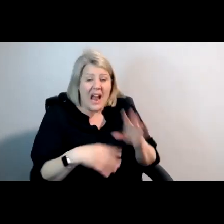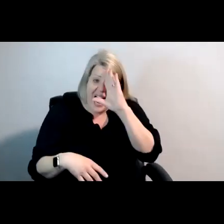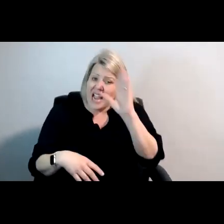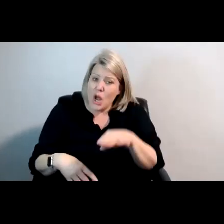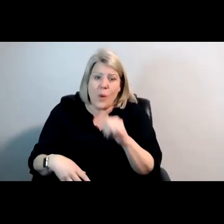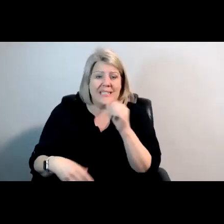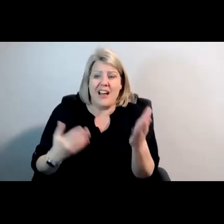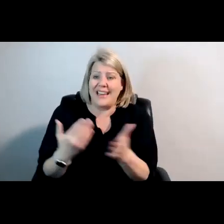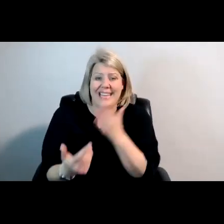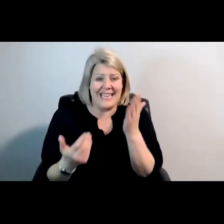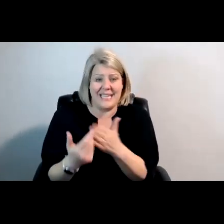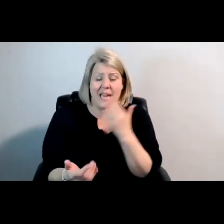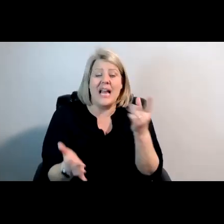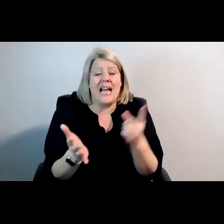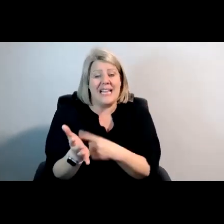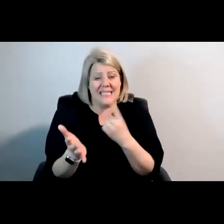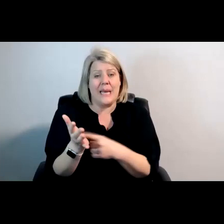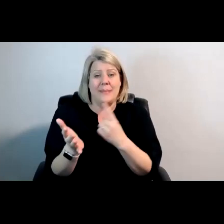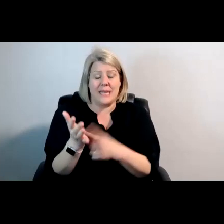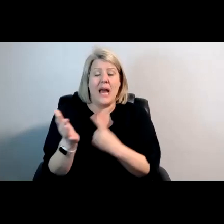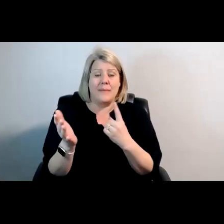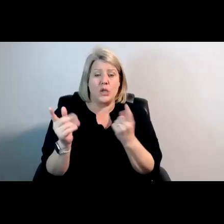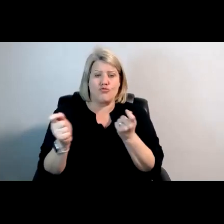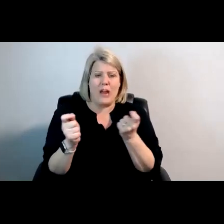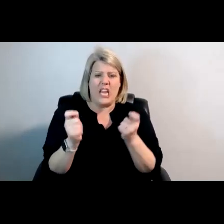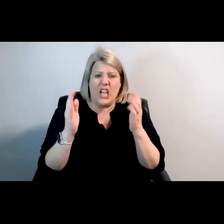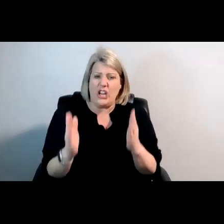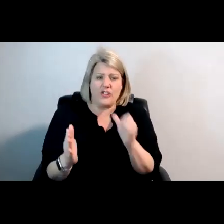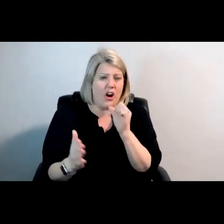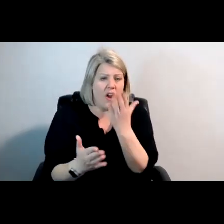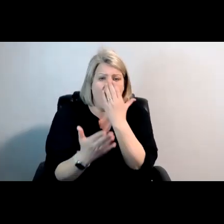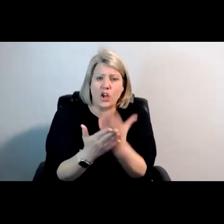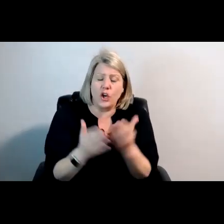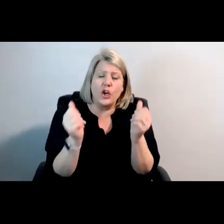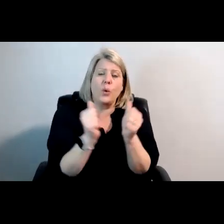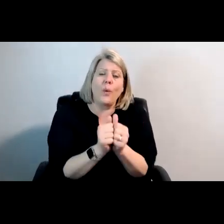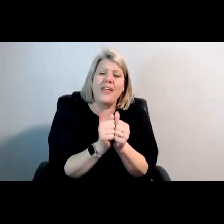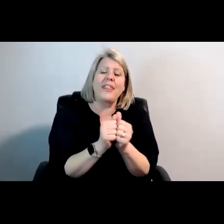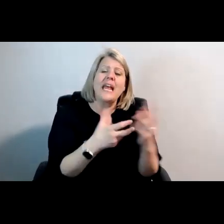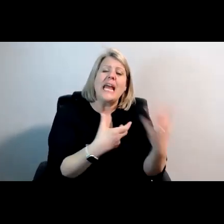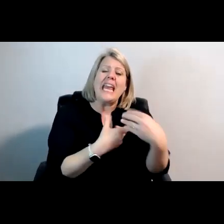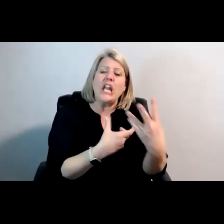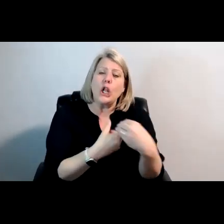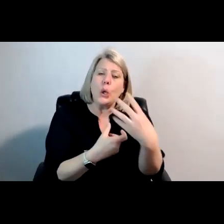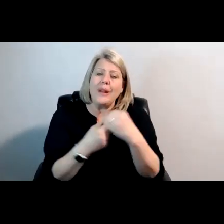And sometimes regulators are not good at weighing all of that information together,